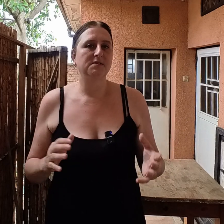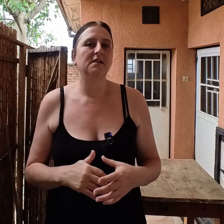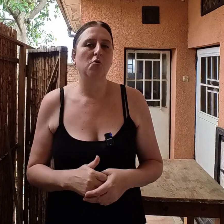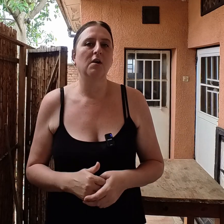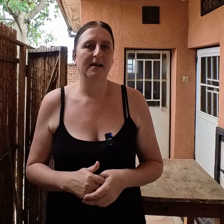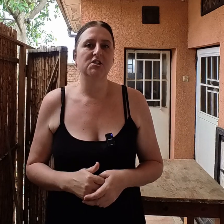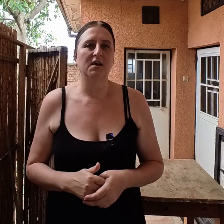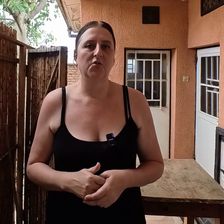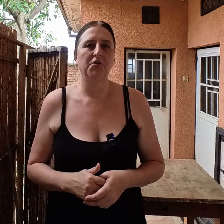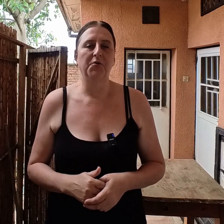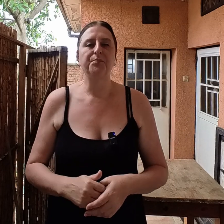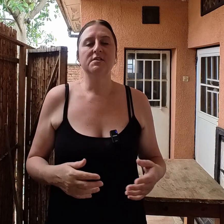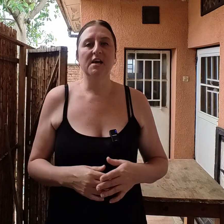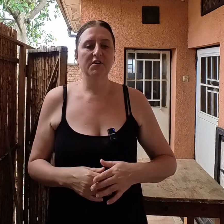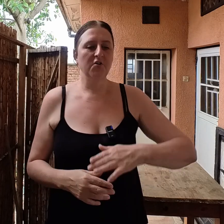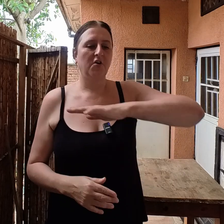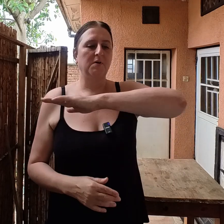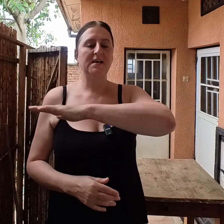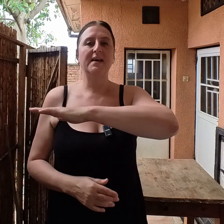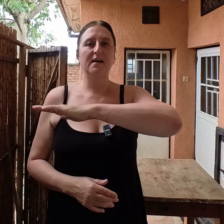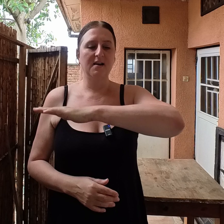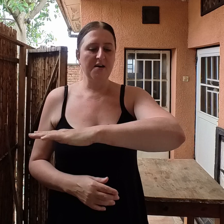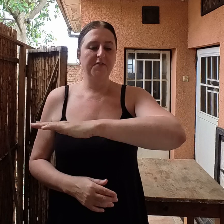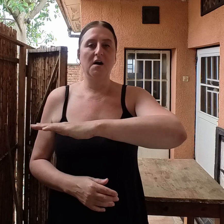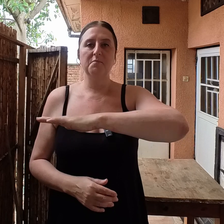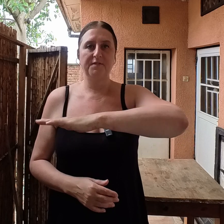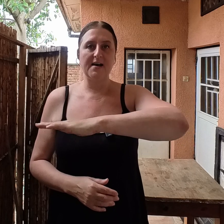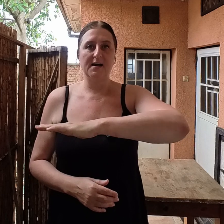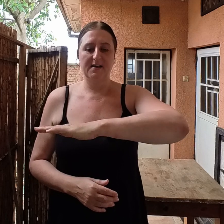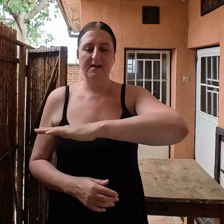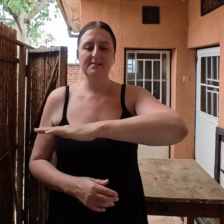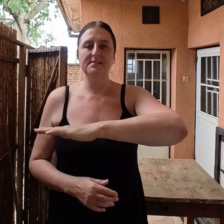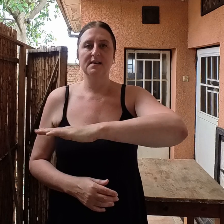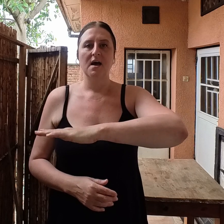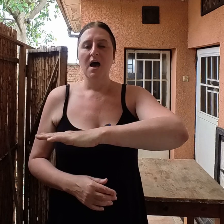people still calling it Cyangugu. So, Cyangugu, we're taking our left arm flat like this